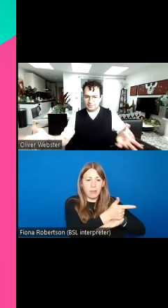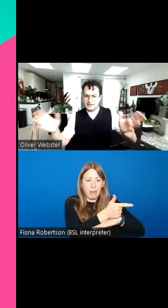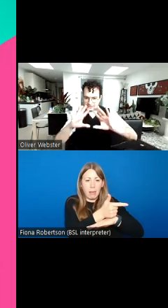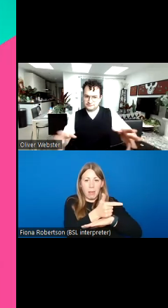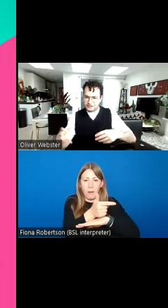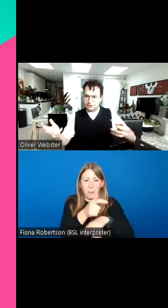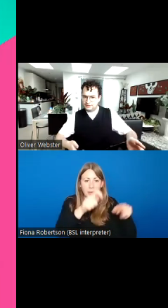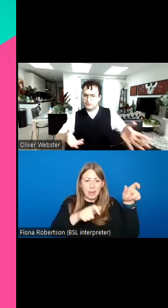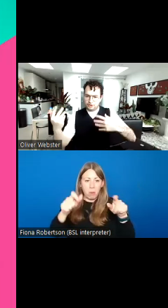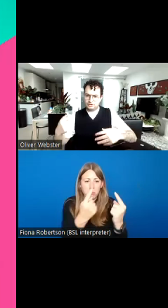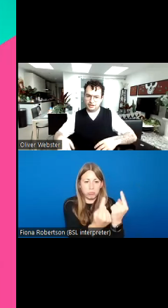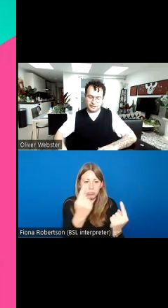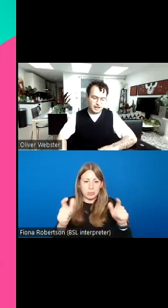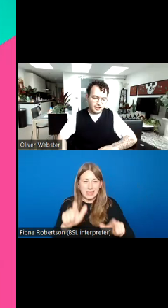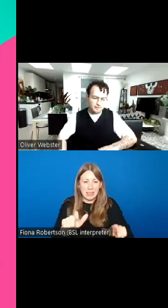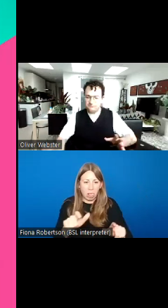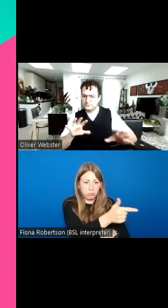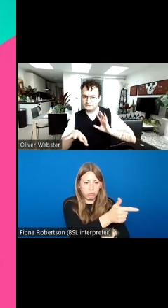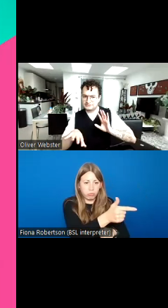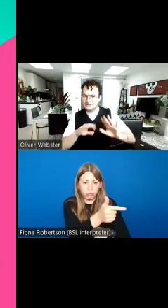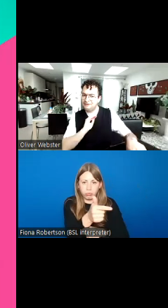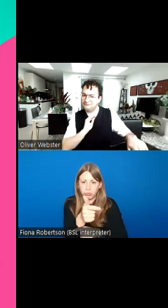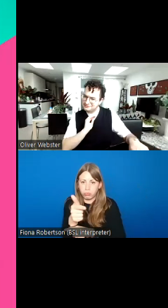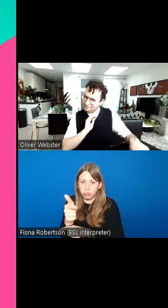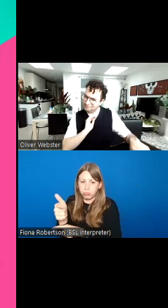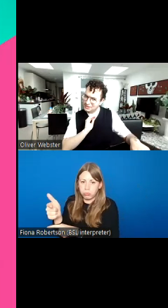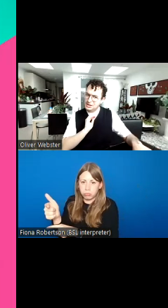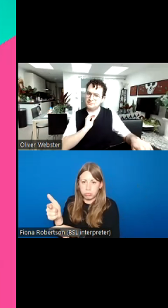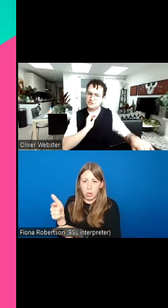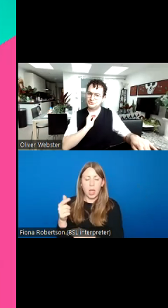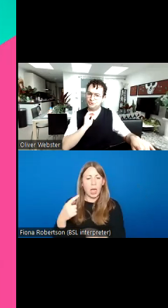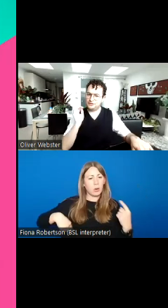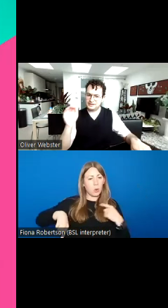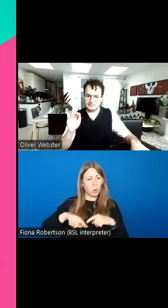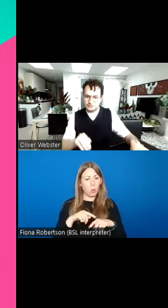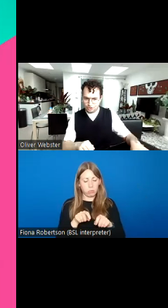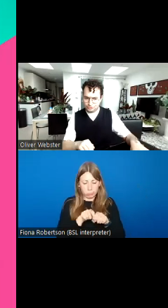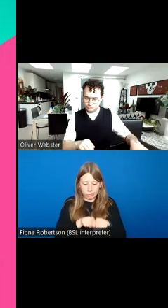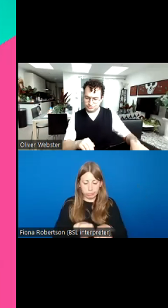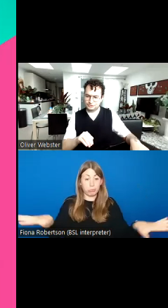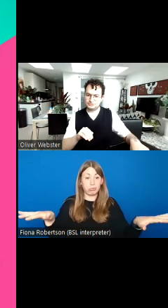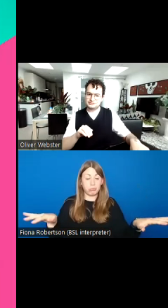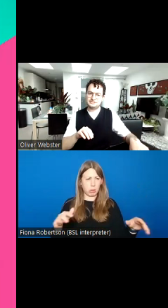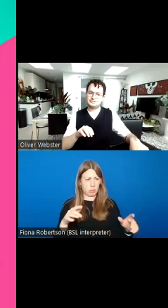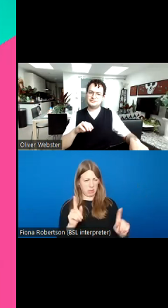They did this video. They put it online. Everybody was laughing at them because what they didn't know was that